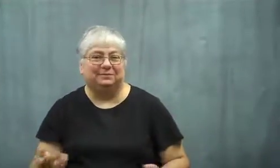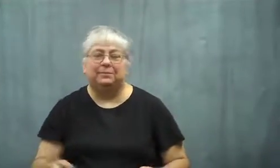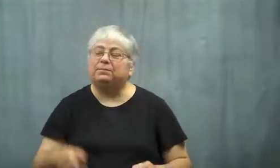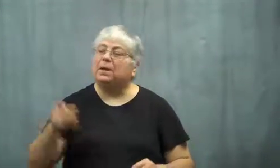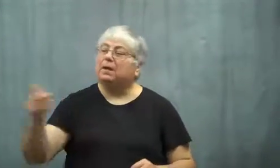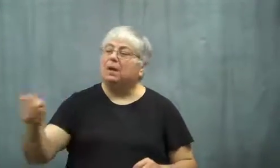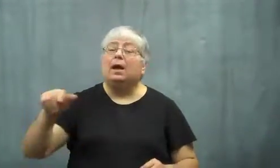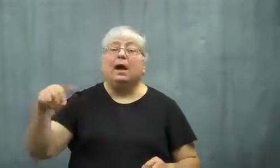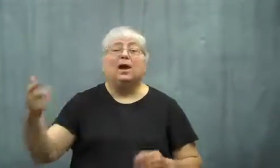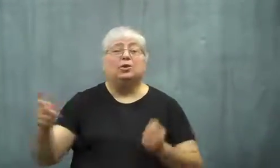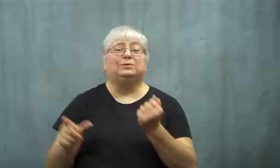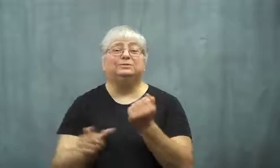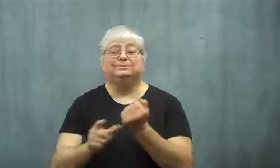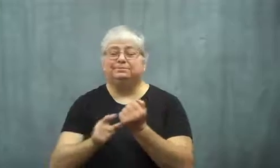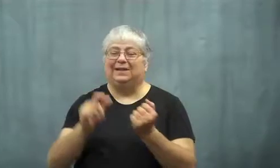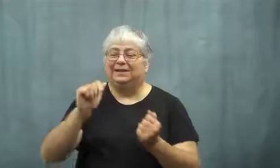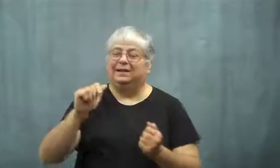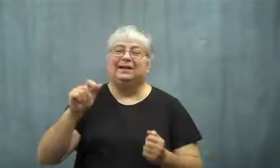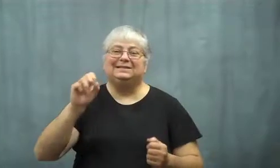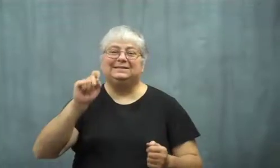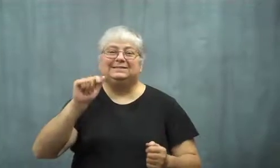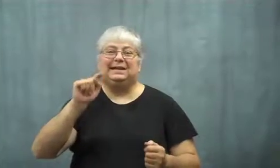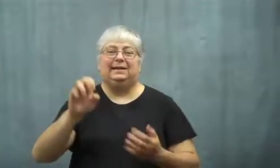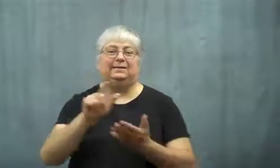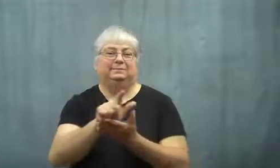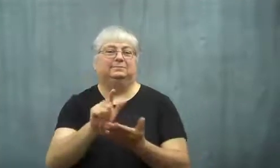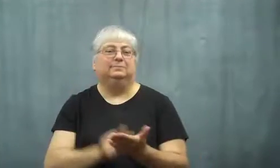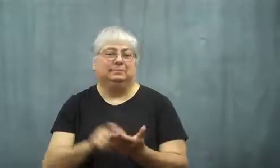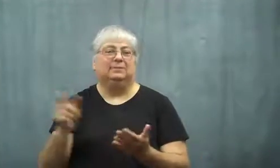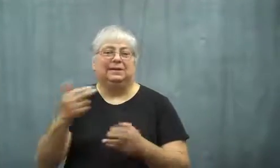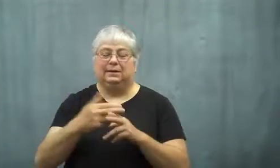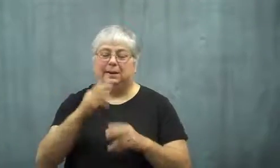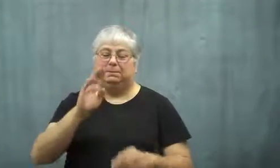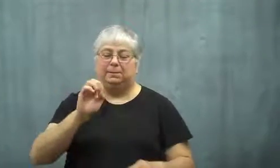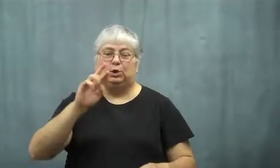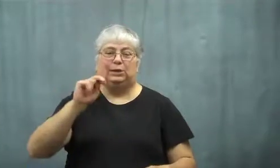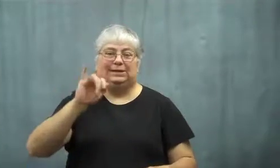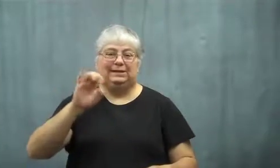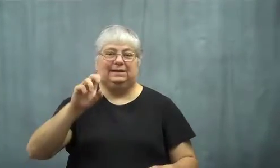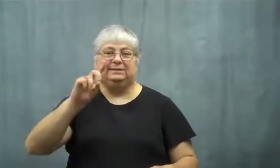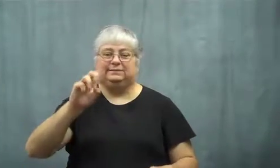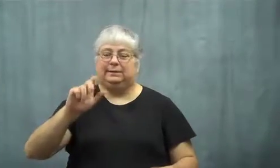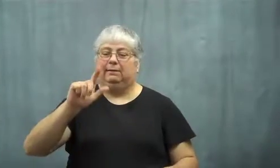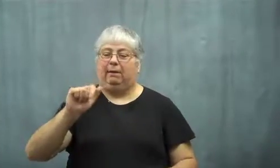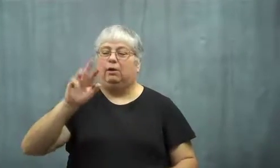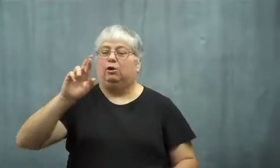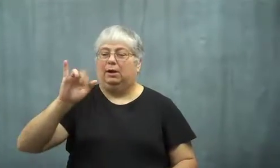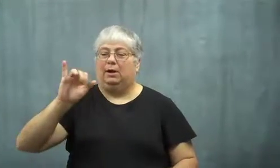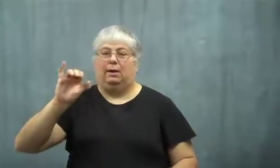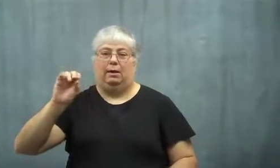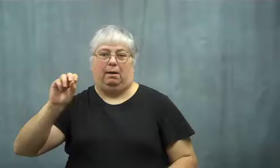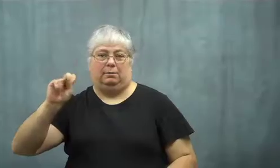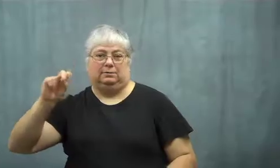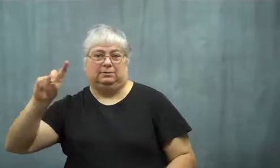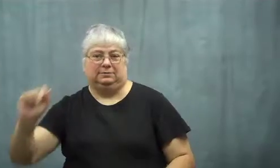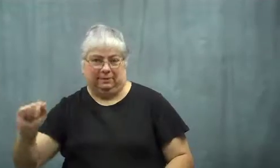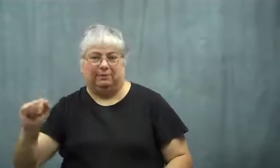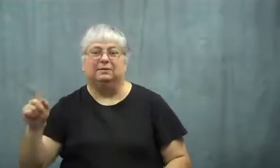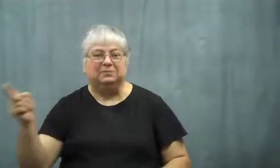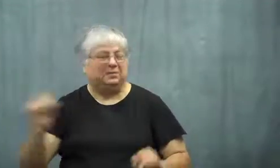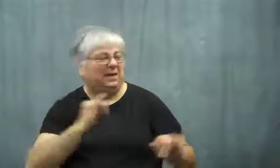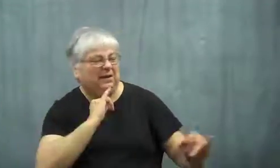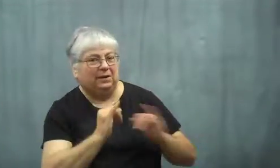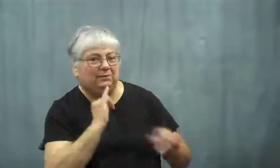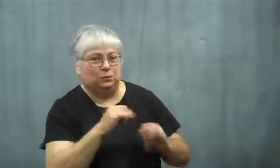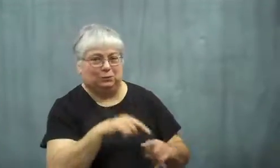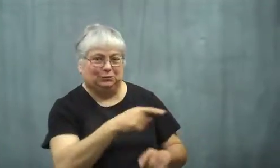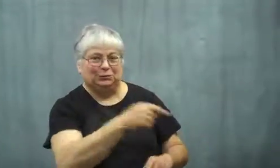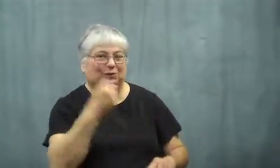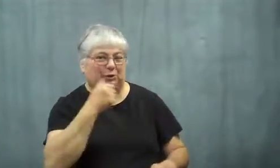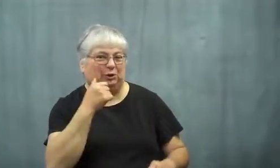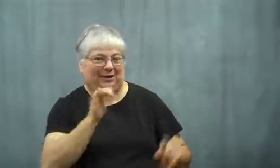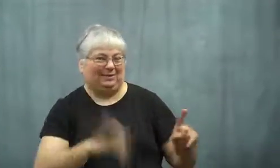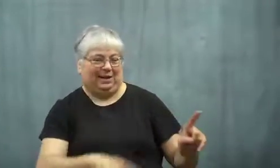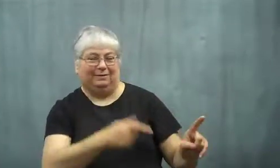Assistant State Attorney Bernie de la Rionda interviewed the girlfriend.